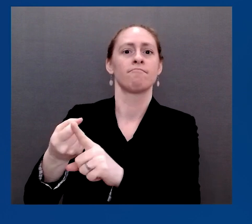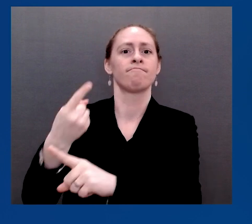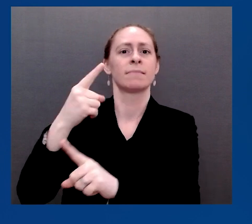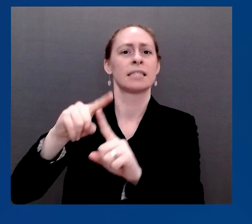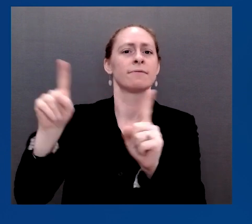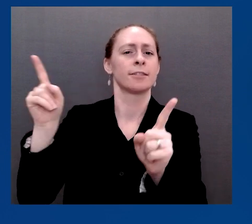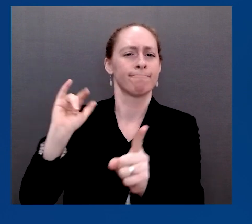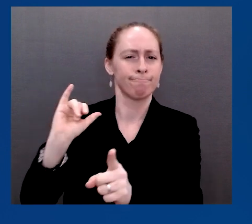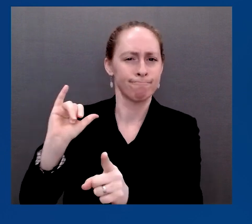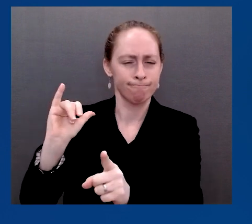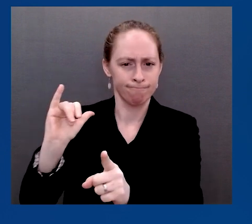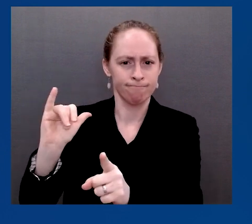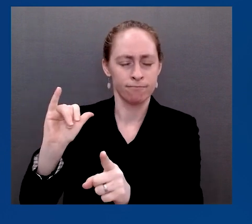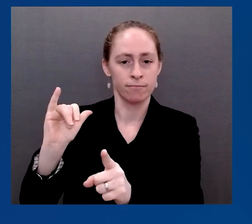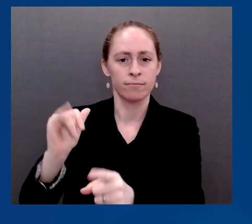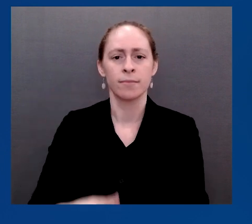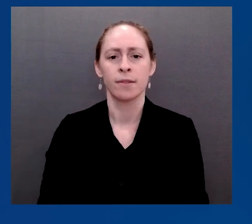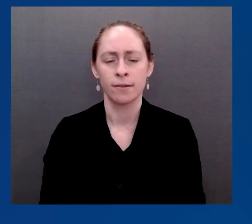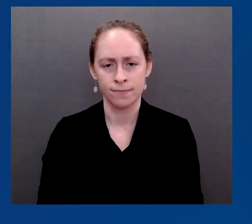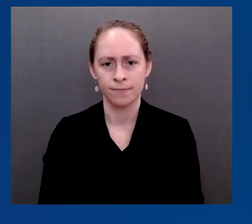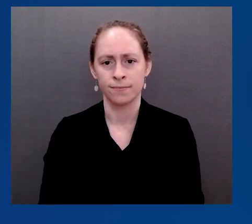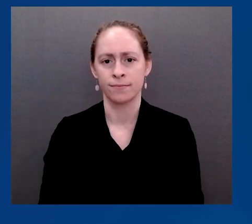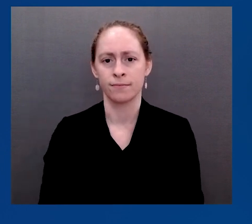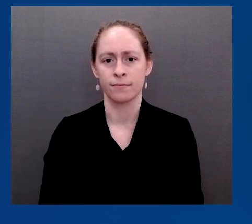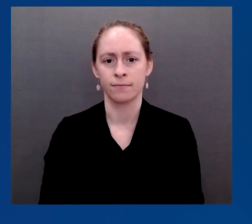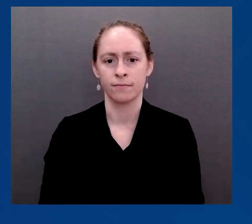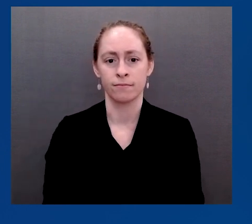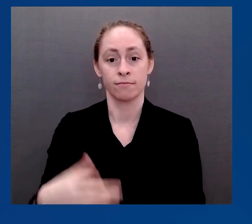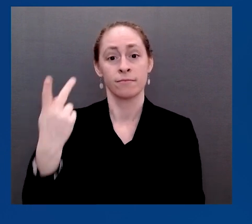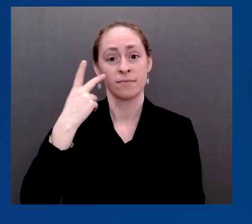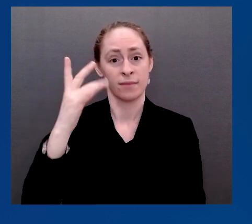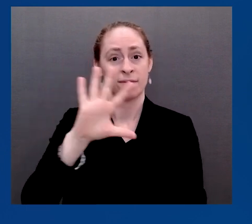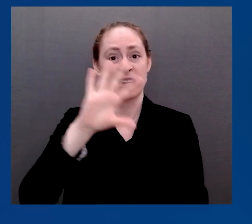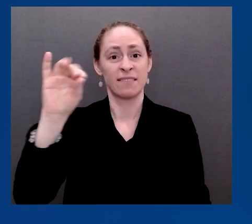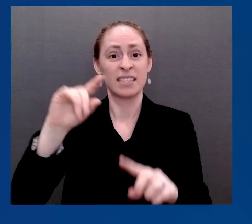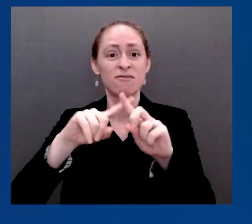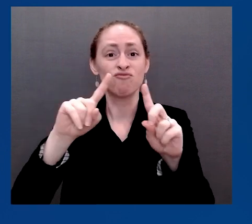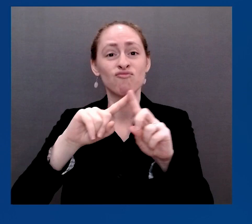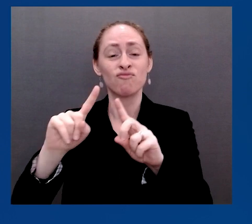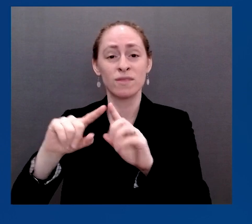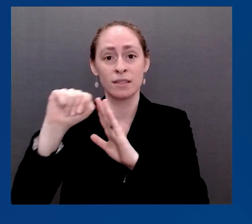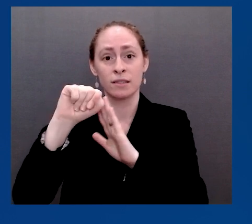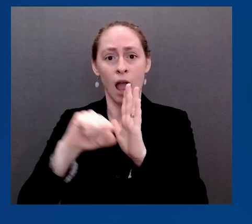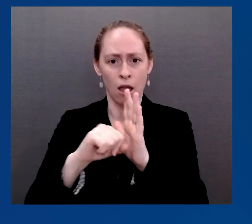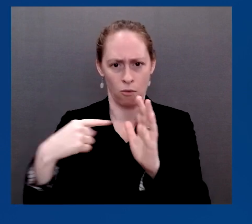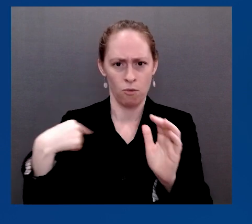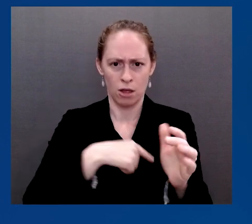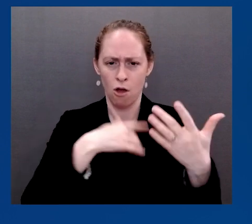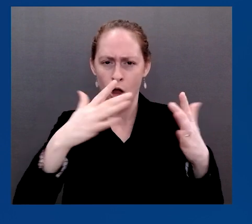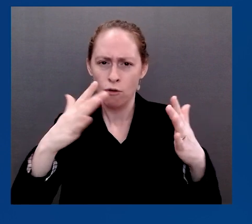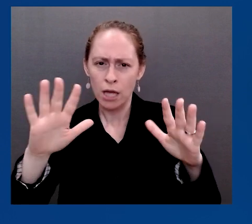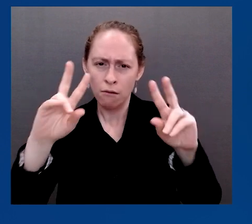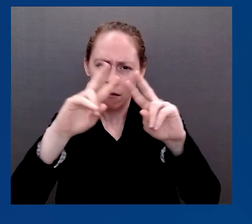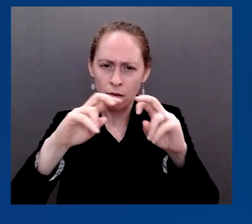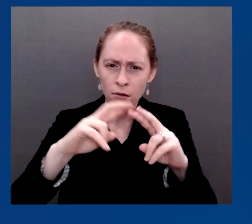and uses these sequences to understand the spread of variants across the country. On this slide, you can see the projections